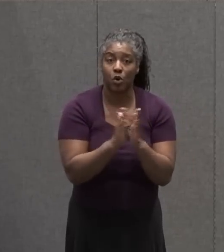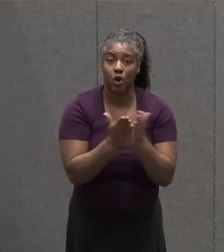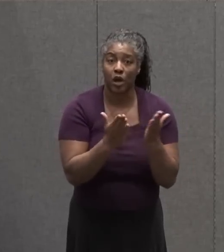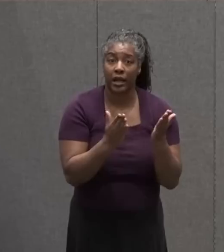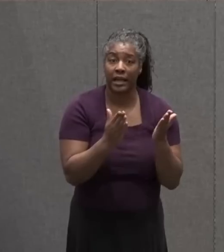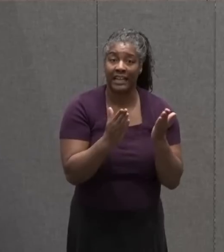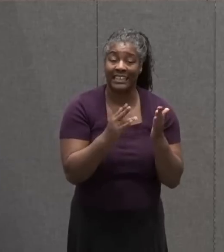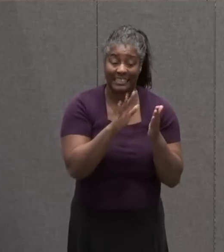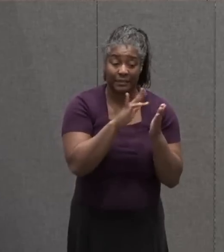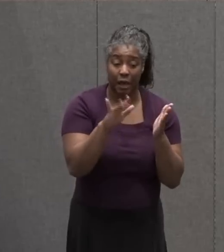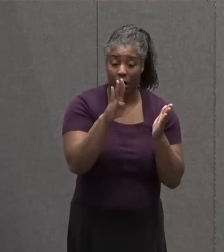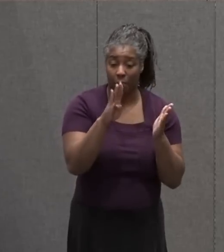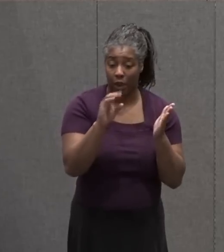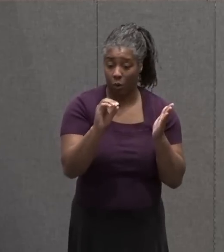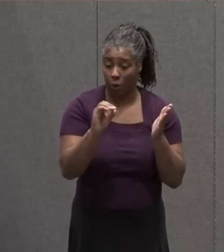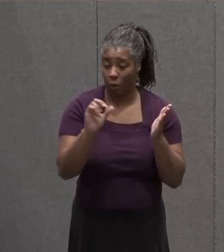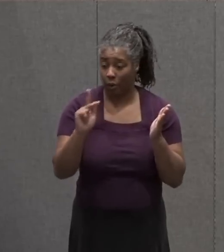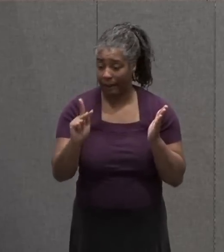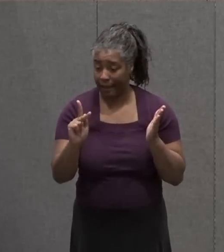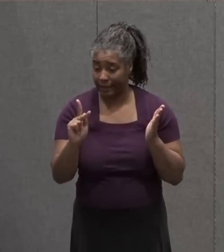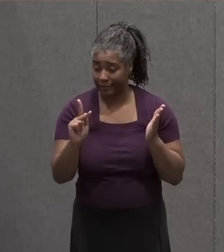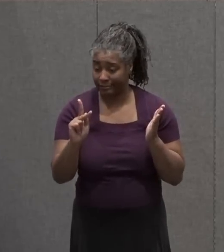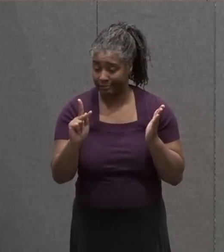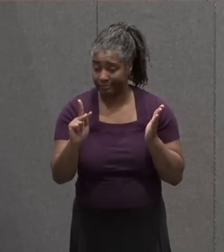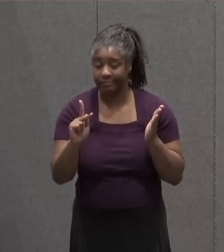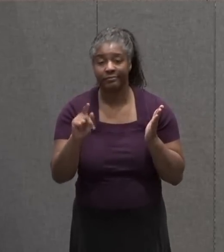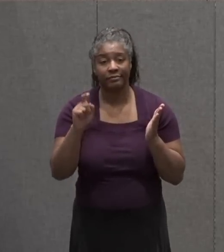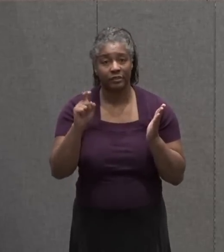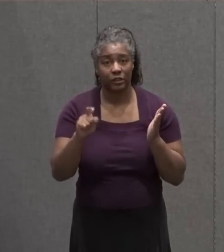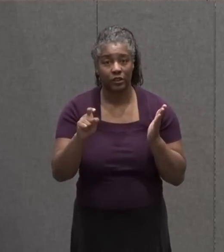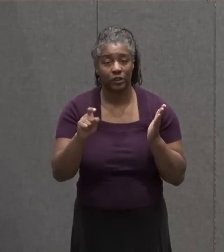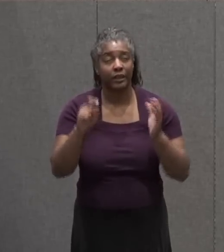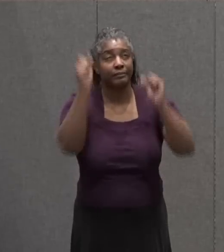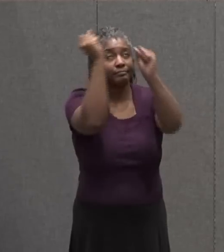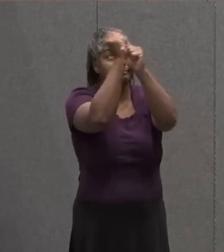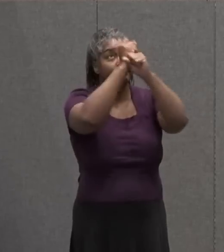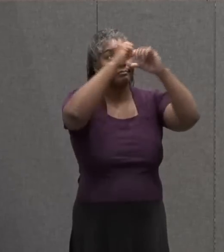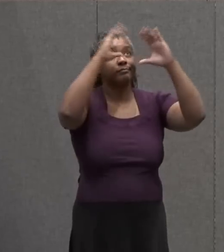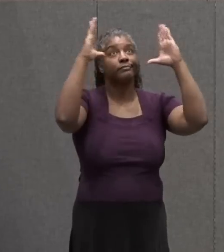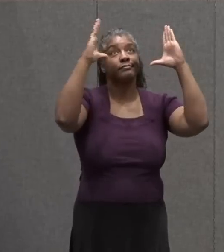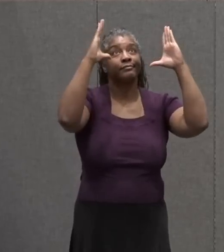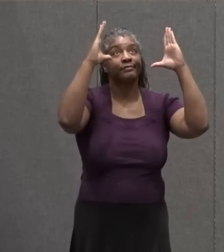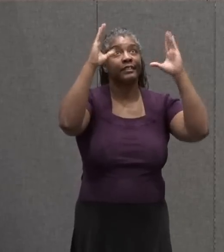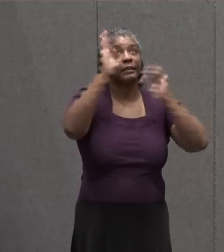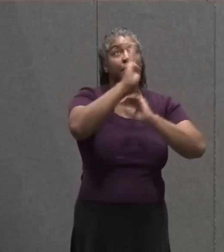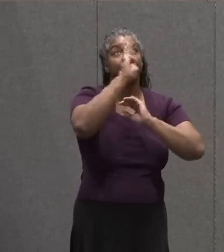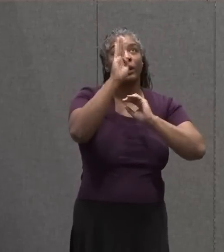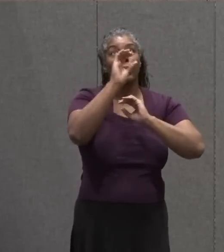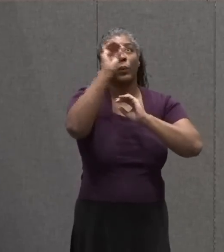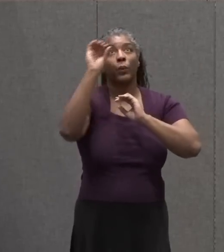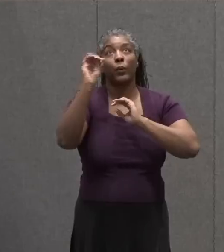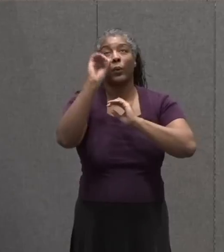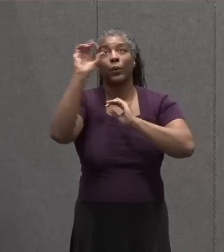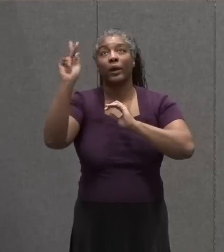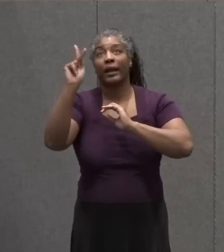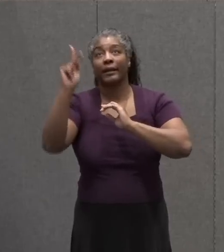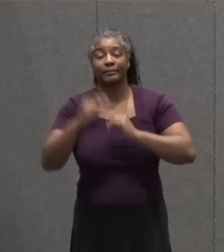so I imagine myself feeding my dog. Or maybe you can imagine what you need to do before you go to sleep.